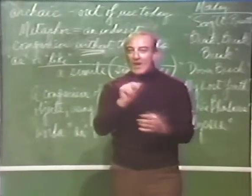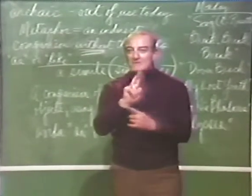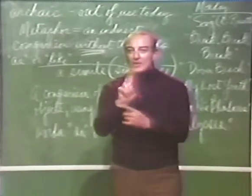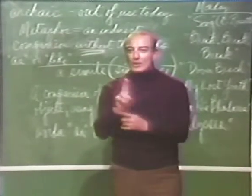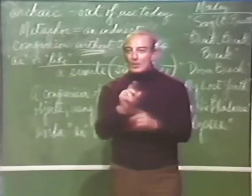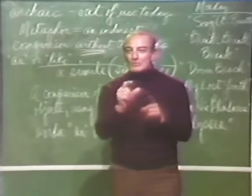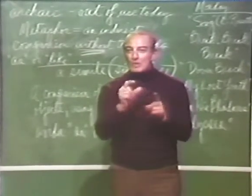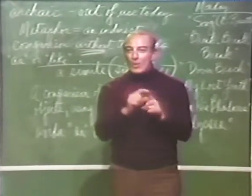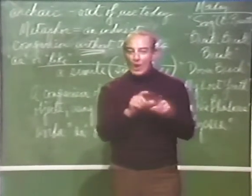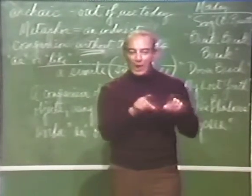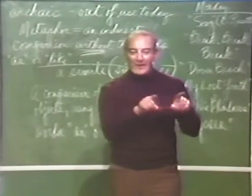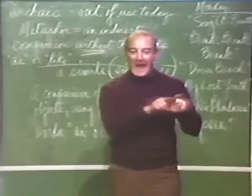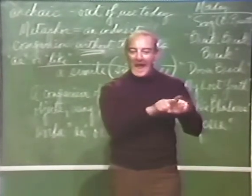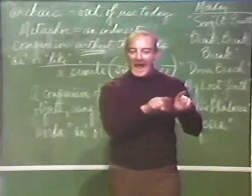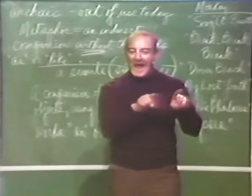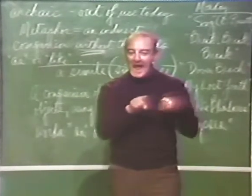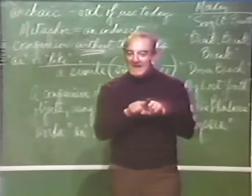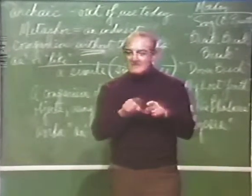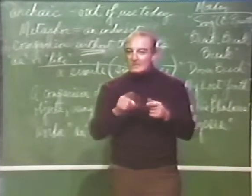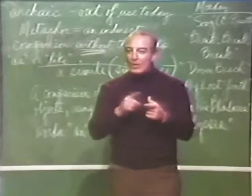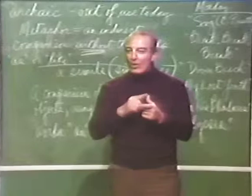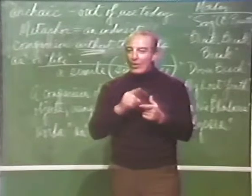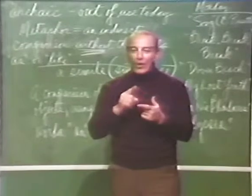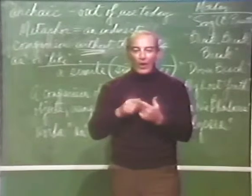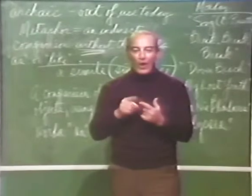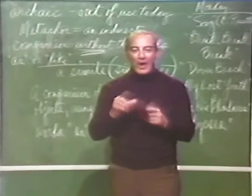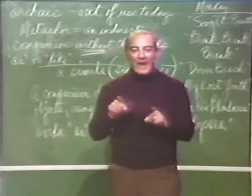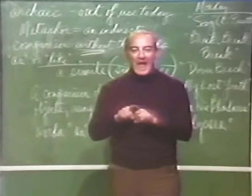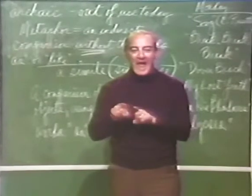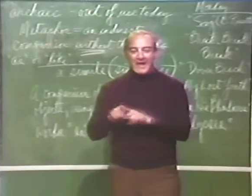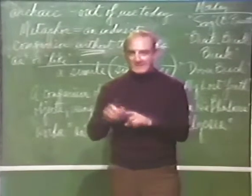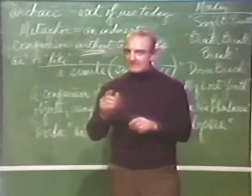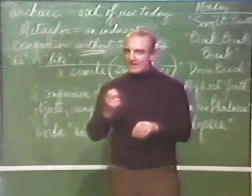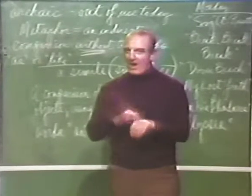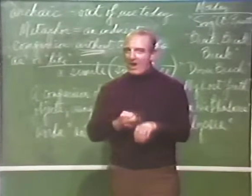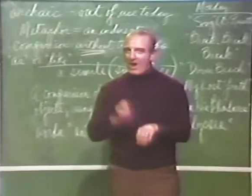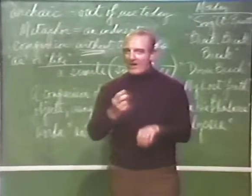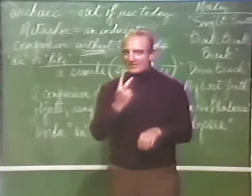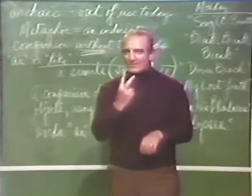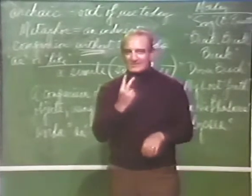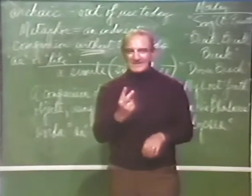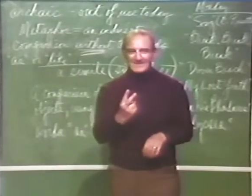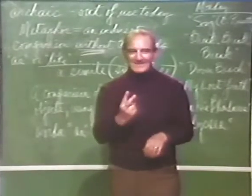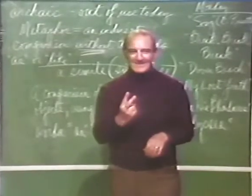WHEN THE POET DOESN'T USE THE WORD "AS" OR "LIKE"